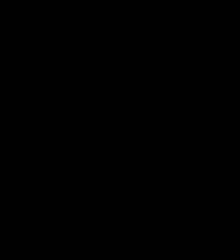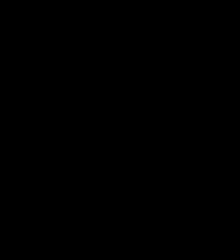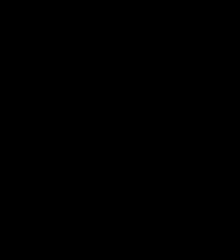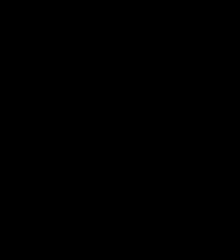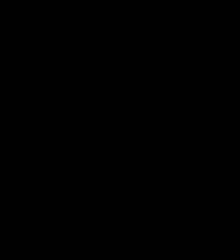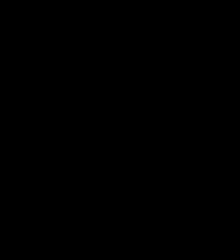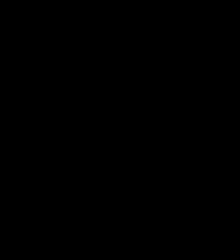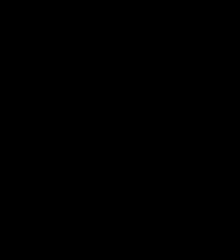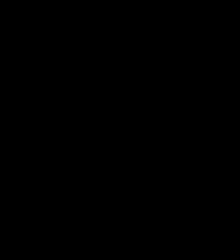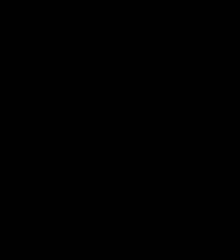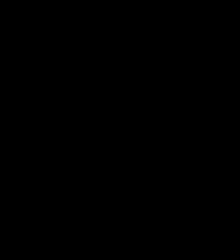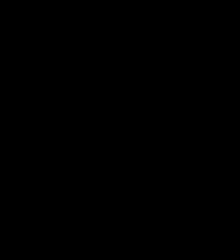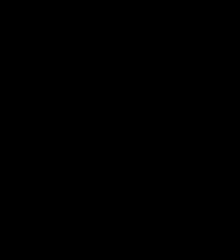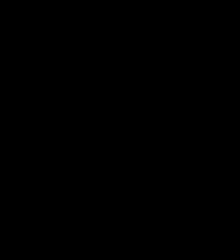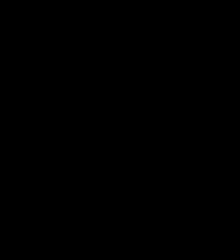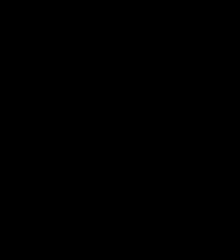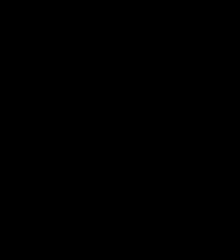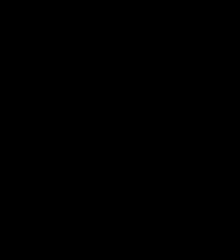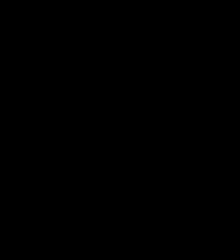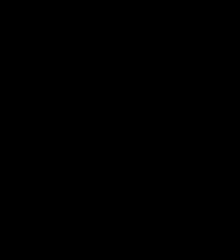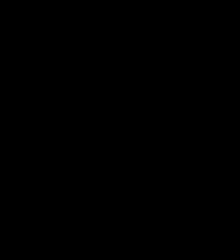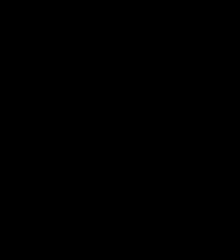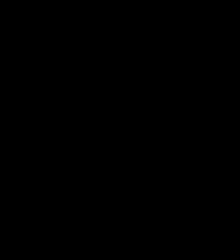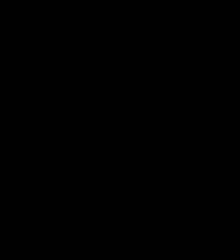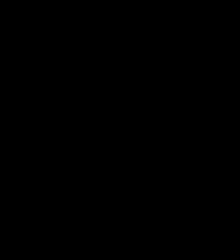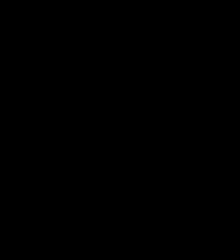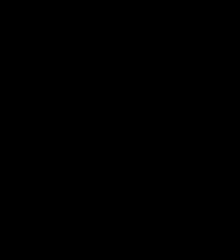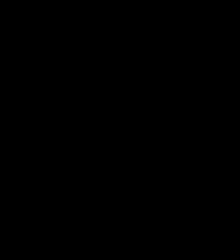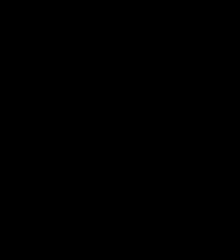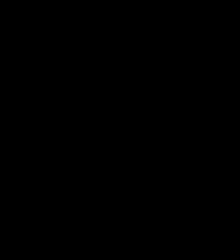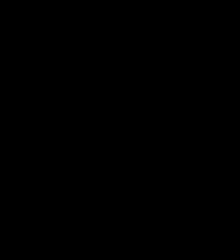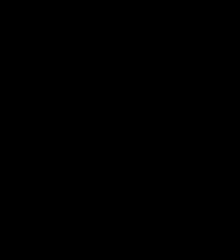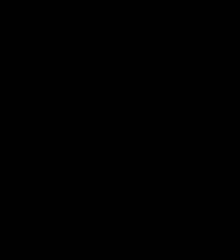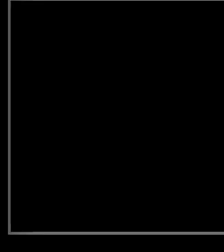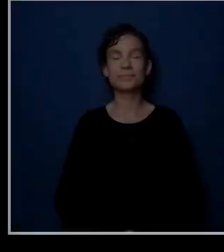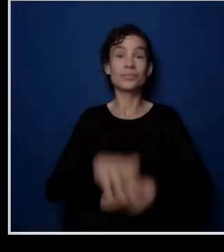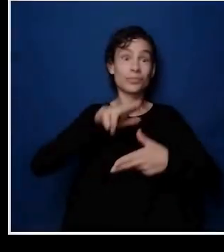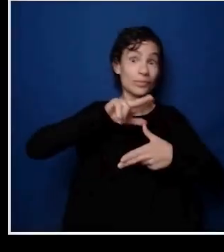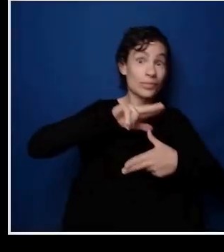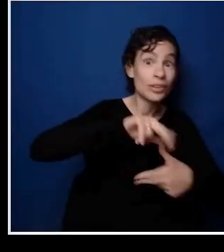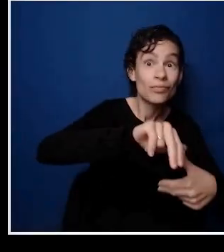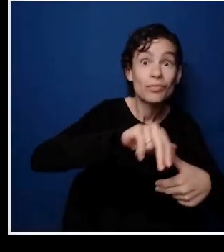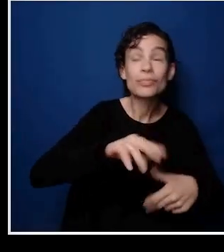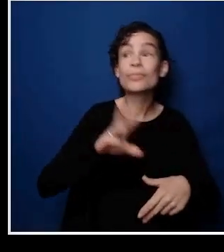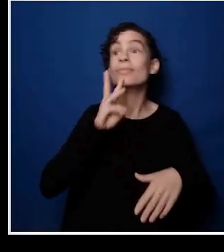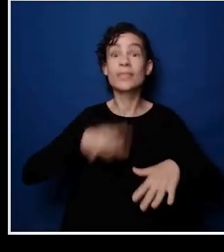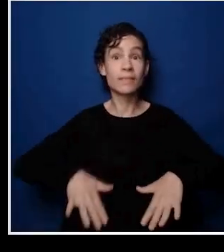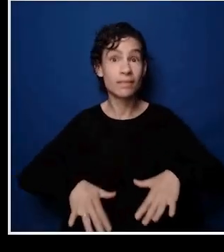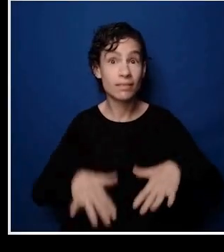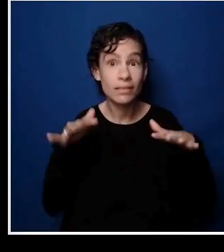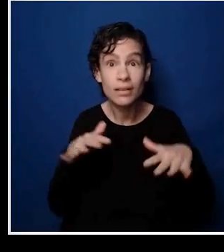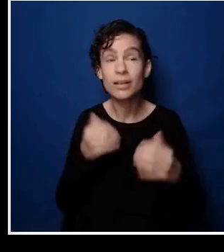[Audio Description] [Narrator] Hurricanes, floods,